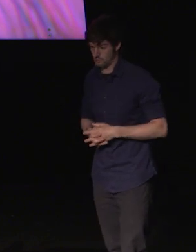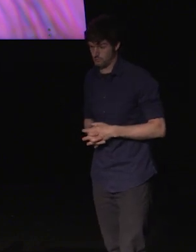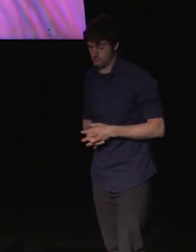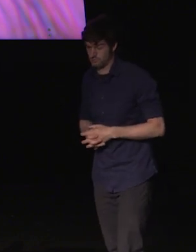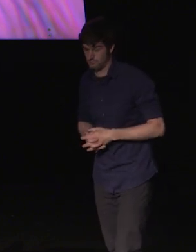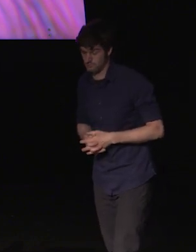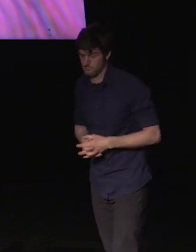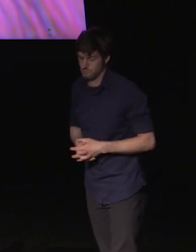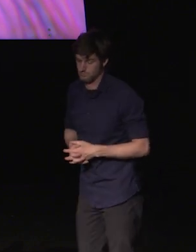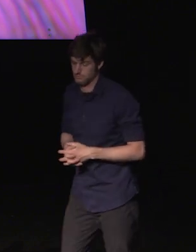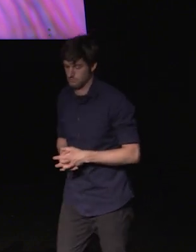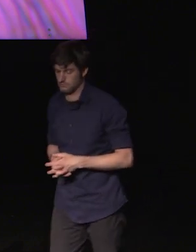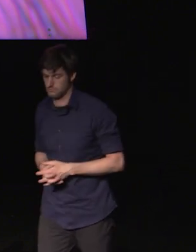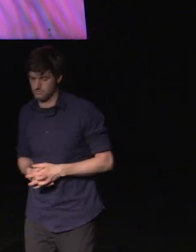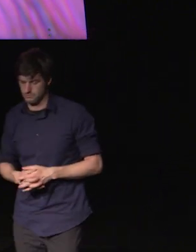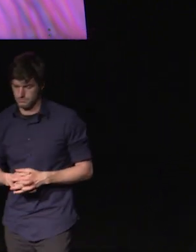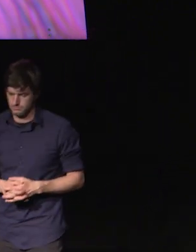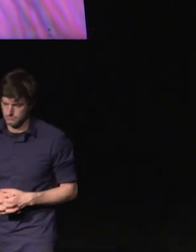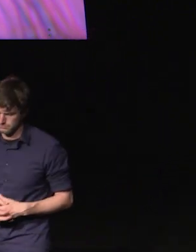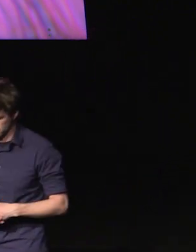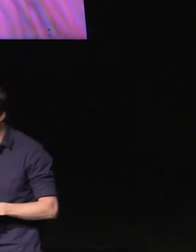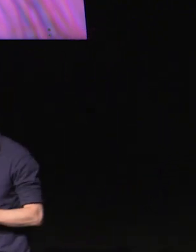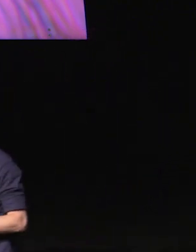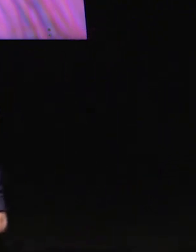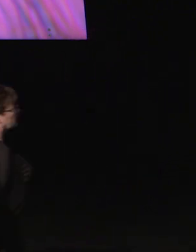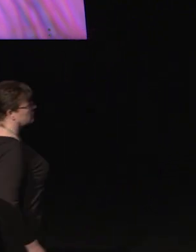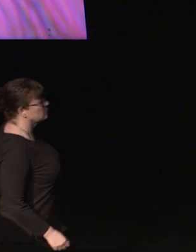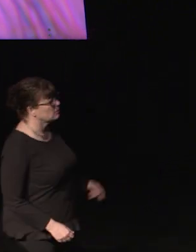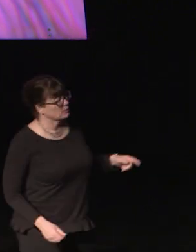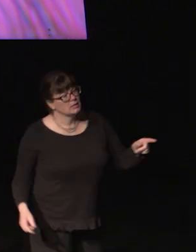Sure. I guess, especially with a lot of modern games.